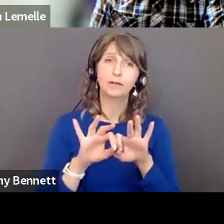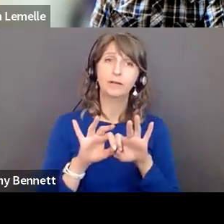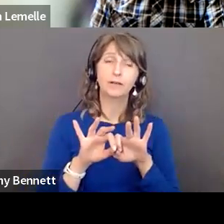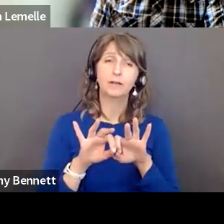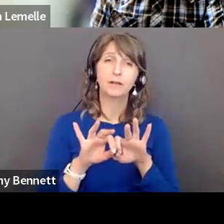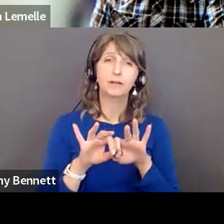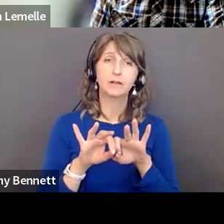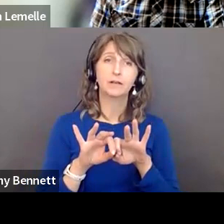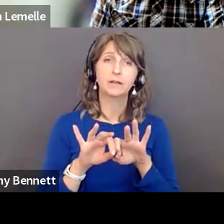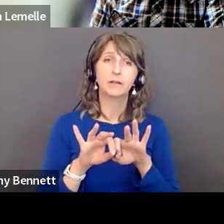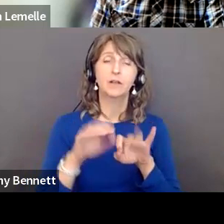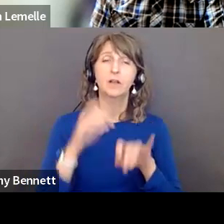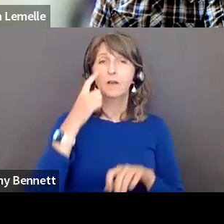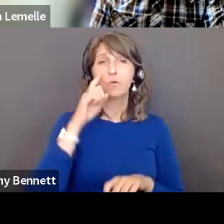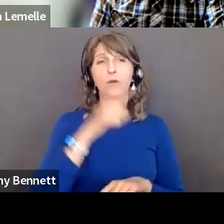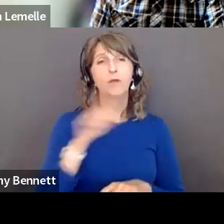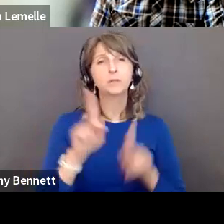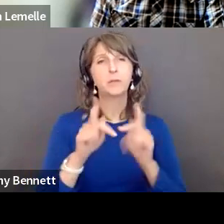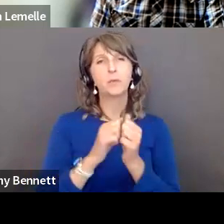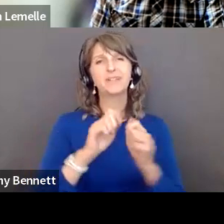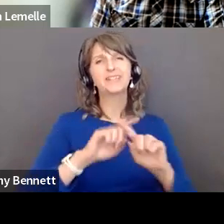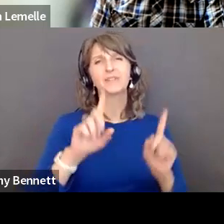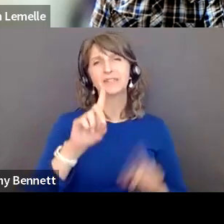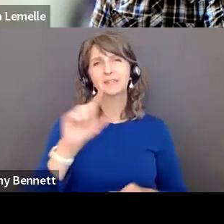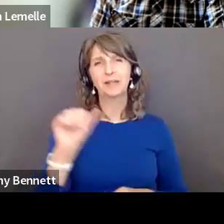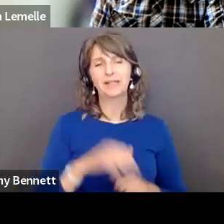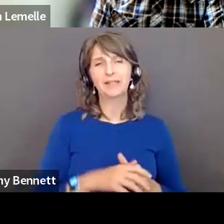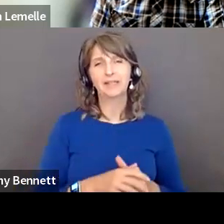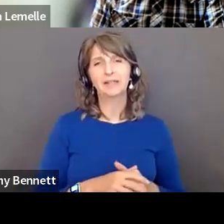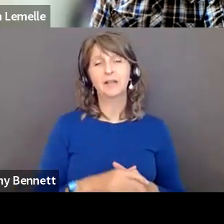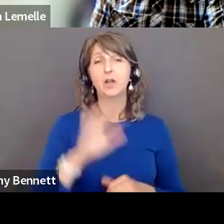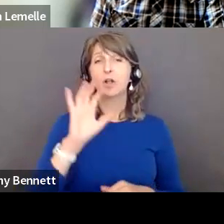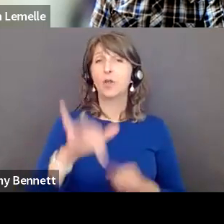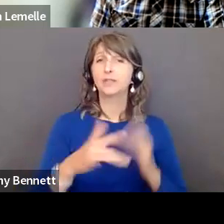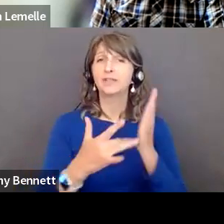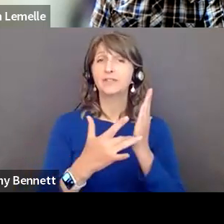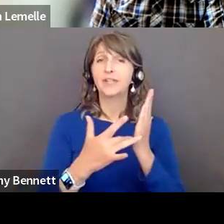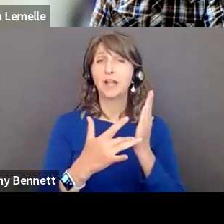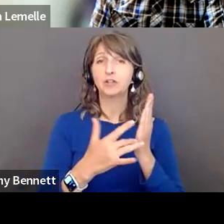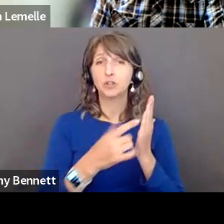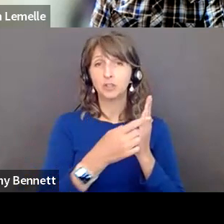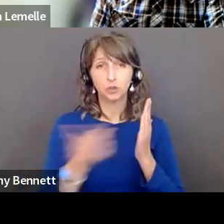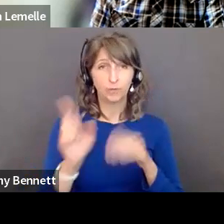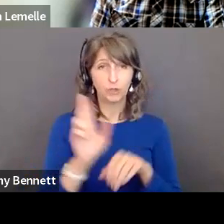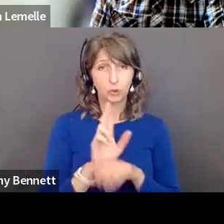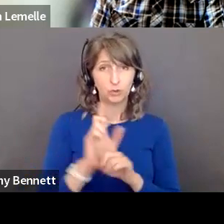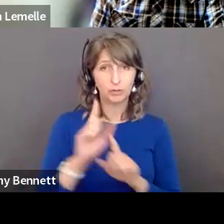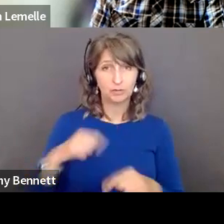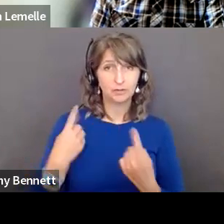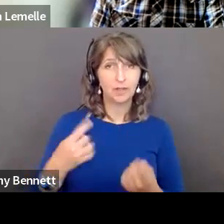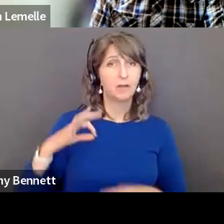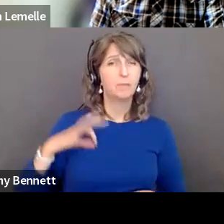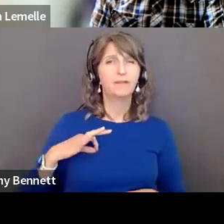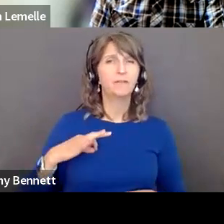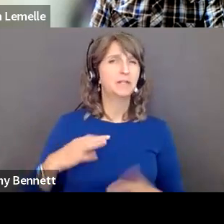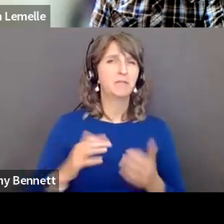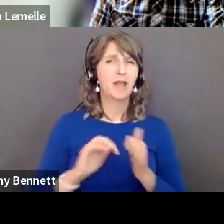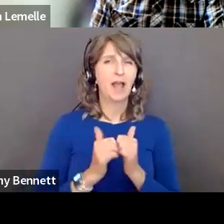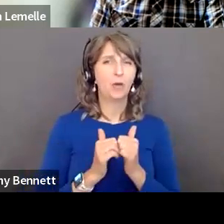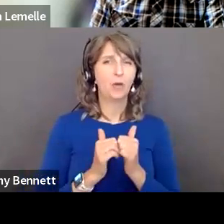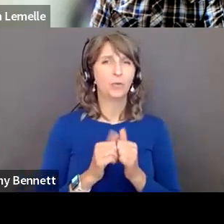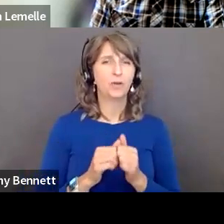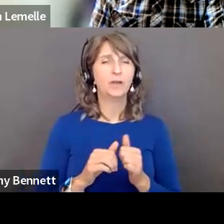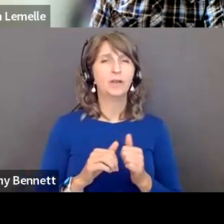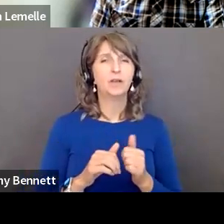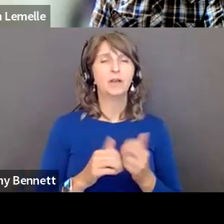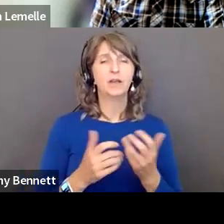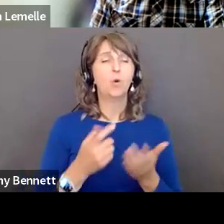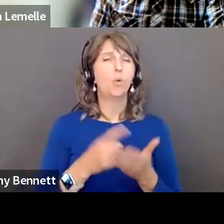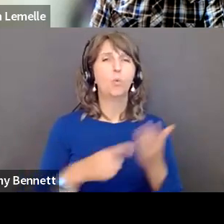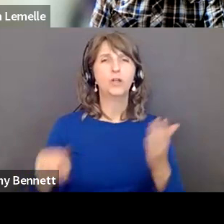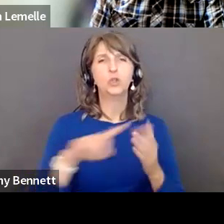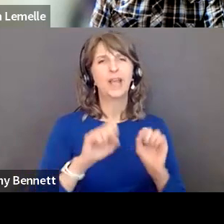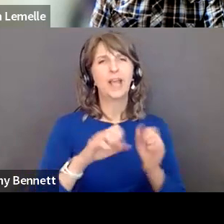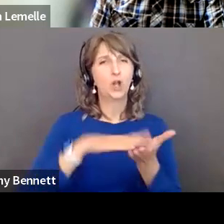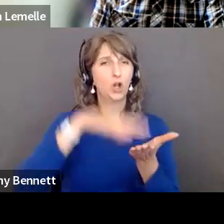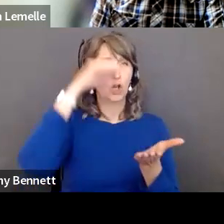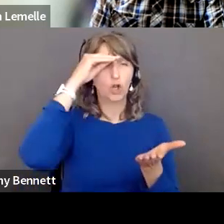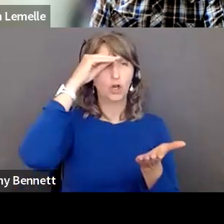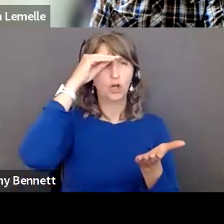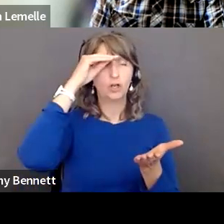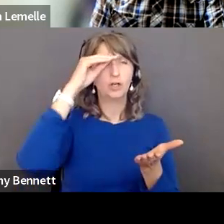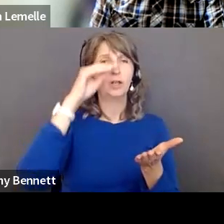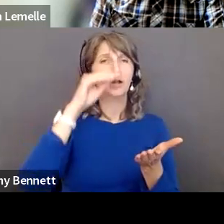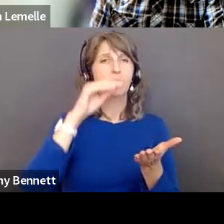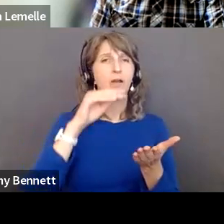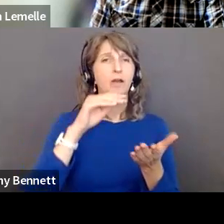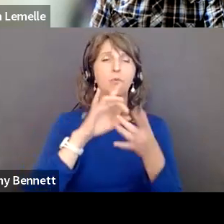For people with different disabilities. How is some of those? Technologies that you've used the benefit to you and What are the biggest takeaways that you've learned in how they impact the way that you.